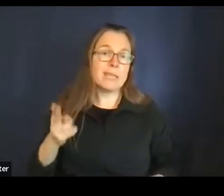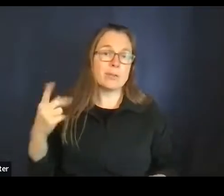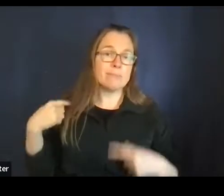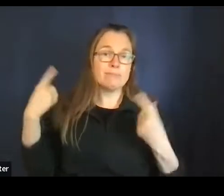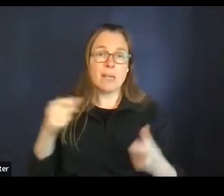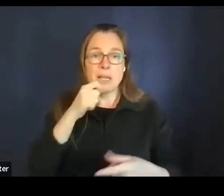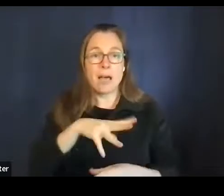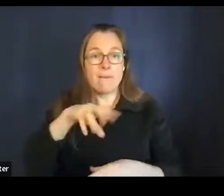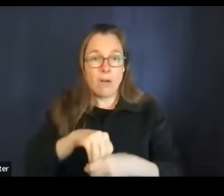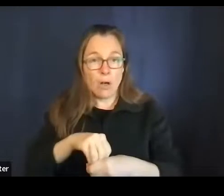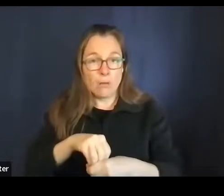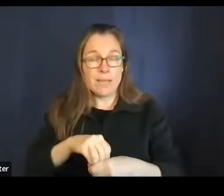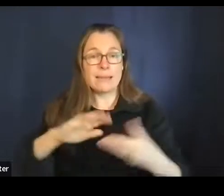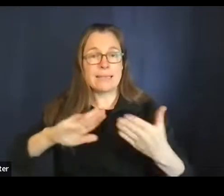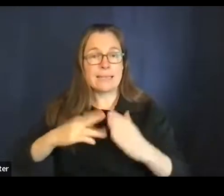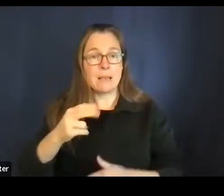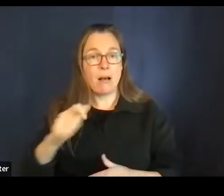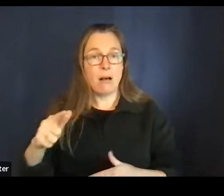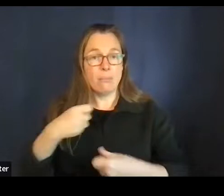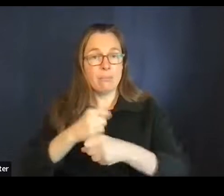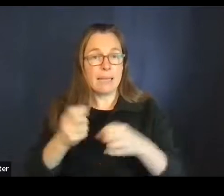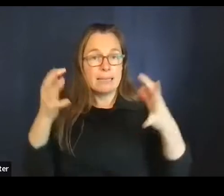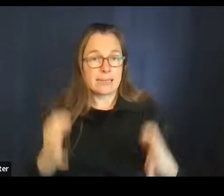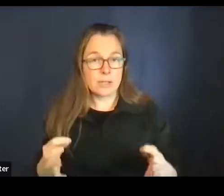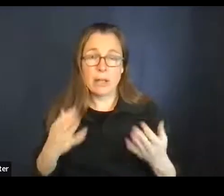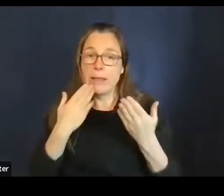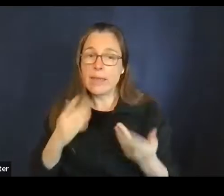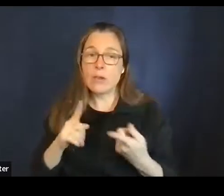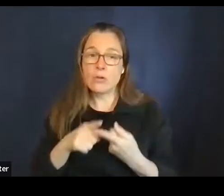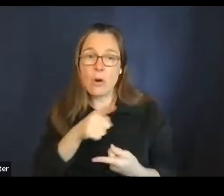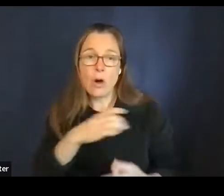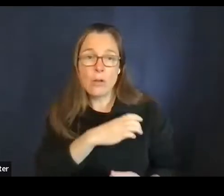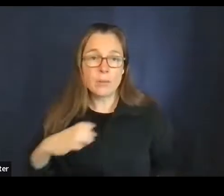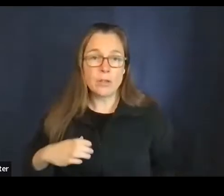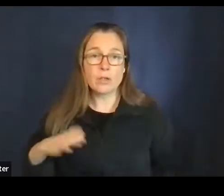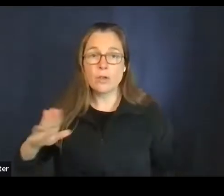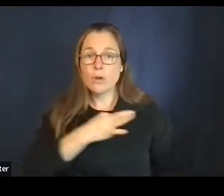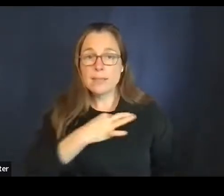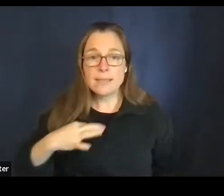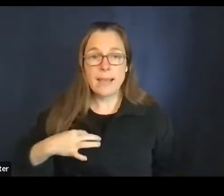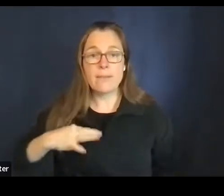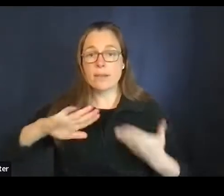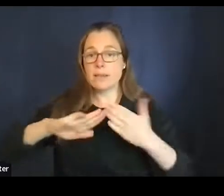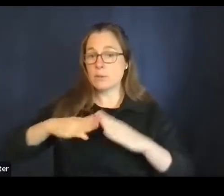I echo my colleagues deep gratitude for the charter commissioners’, staff and community participants’ commitment